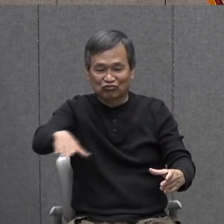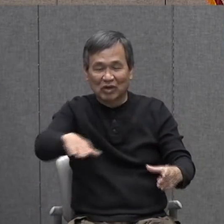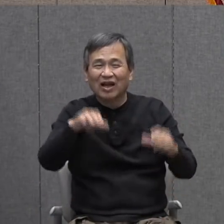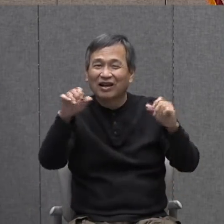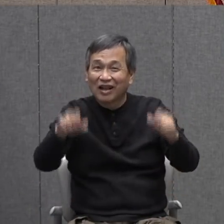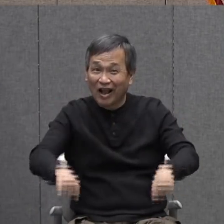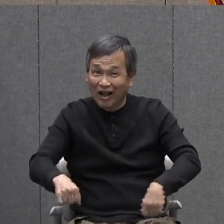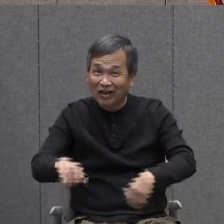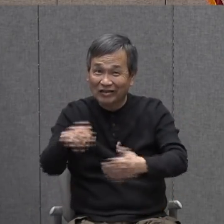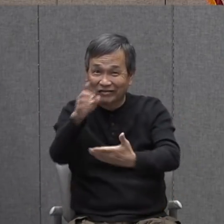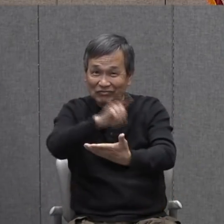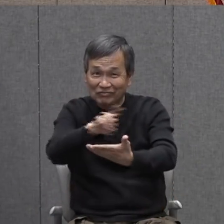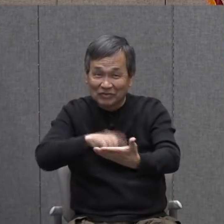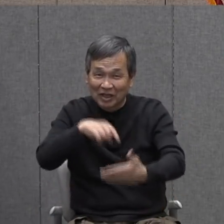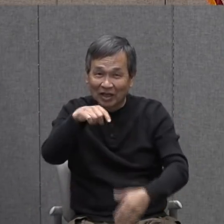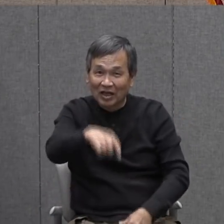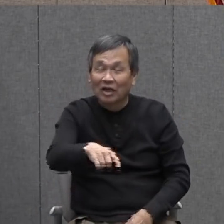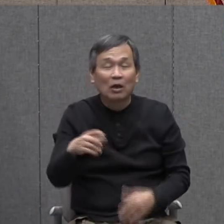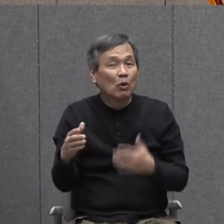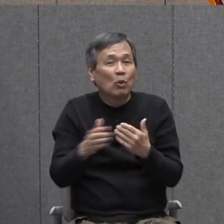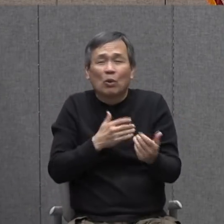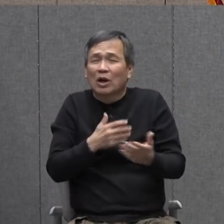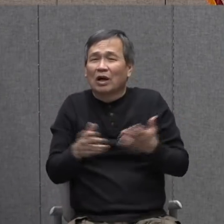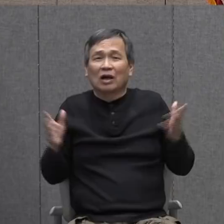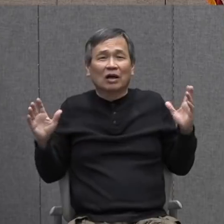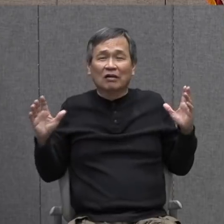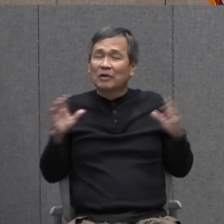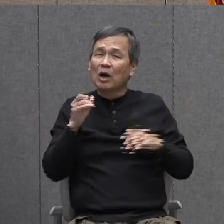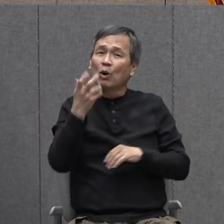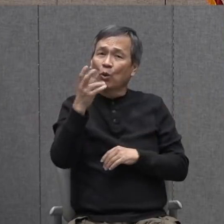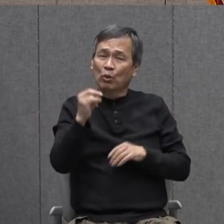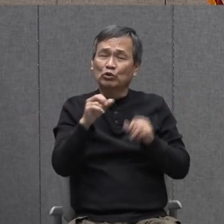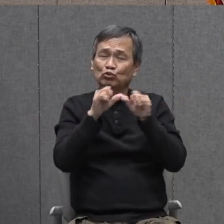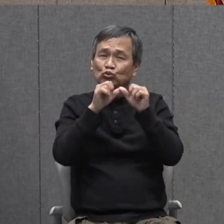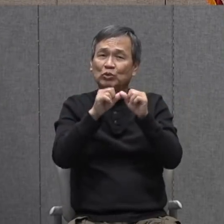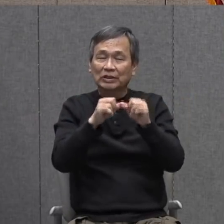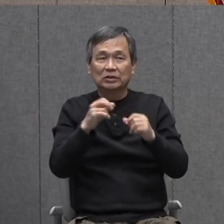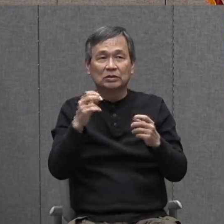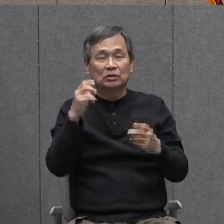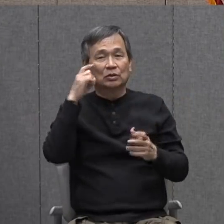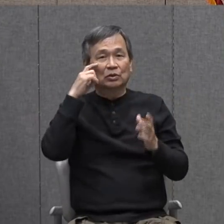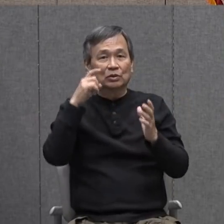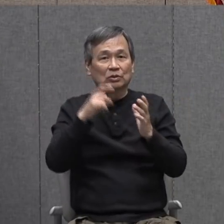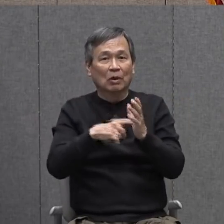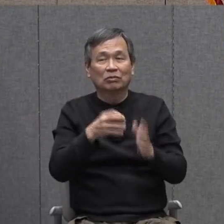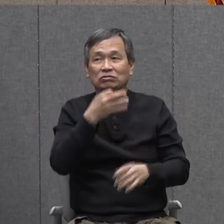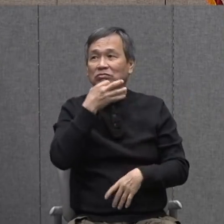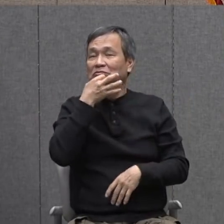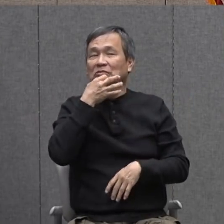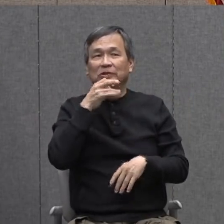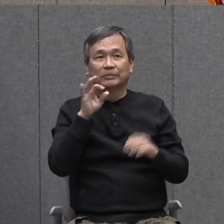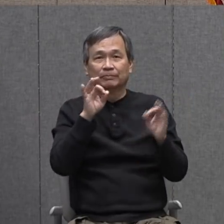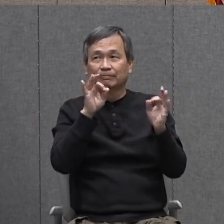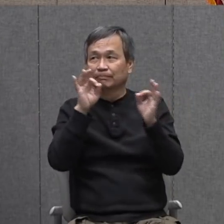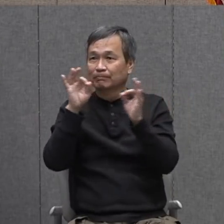And as you start being more observant and you start observing more you'll find things that make really good art materials